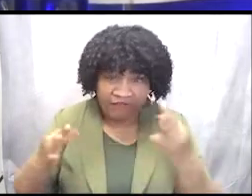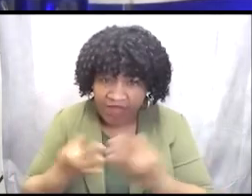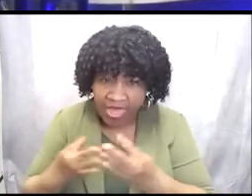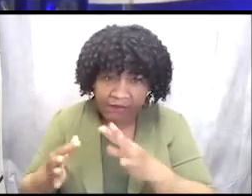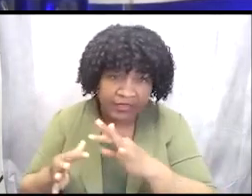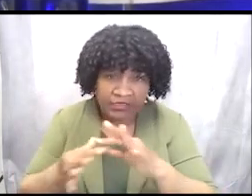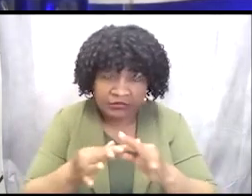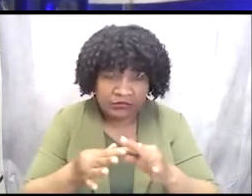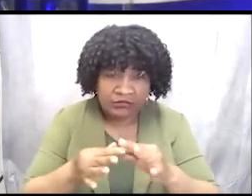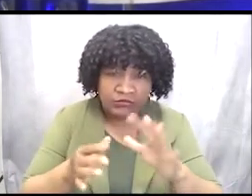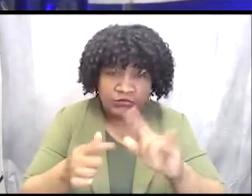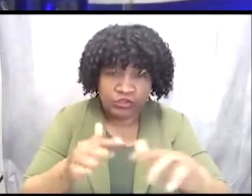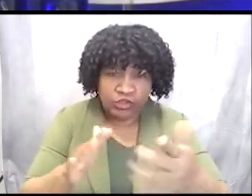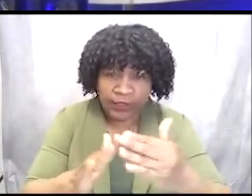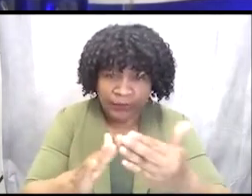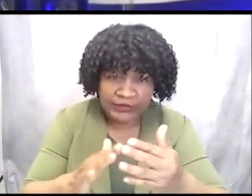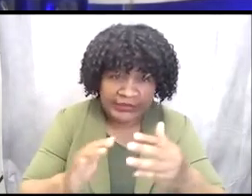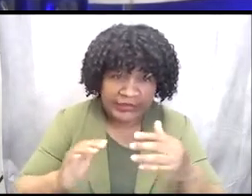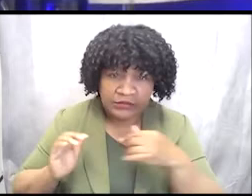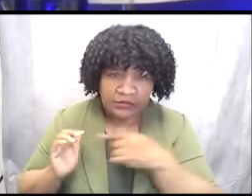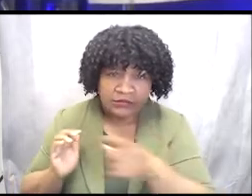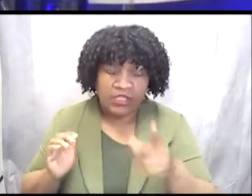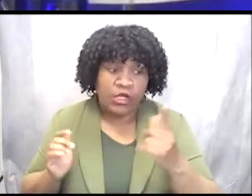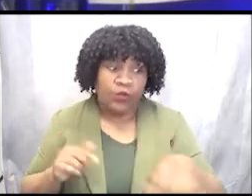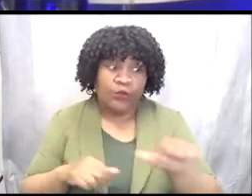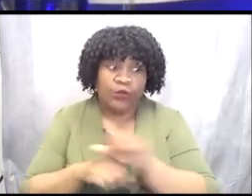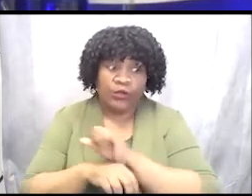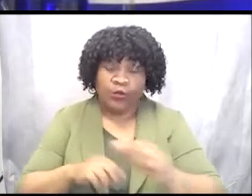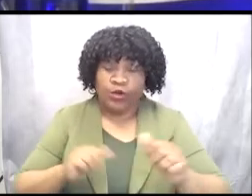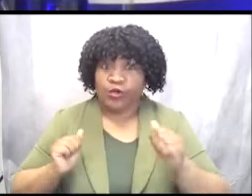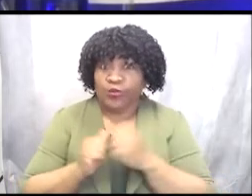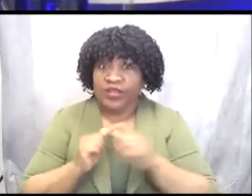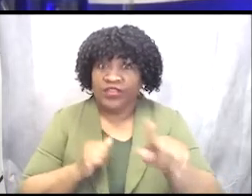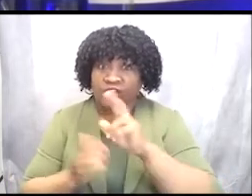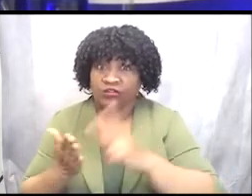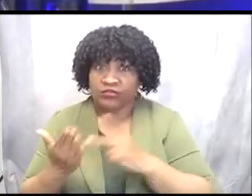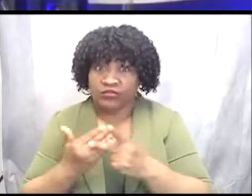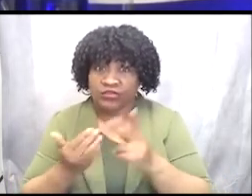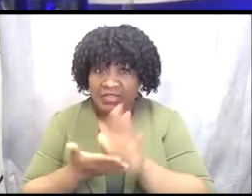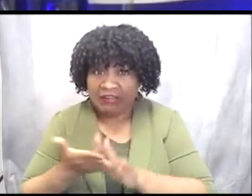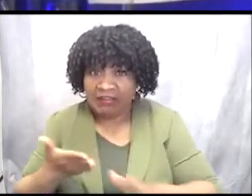of the community. It is when we work with institutions of higher education,